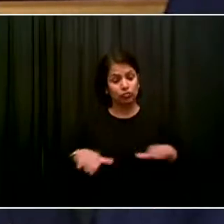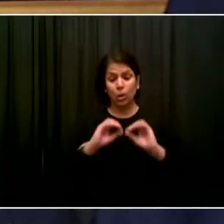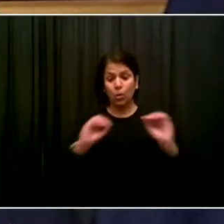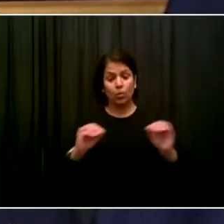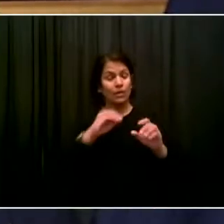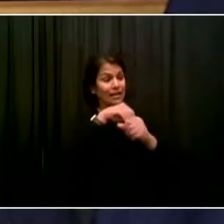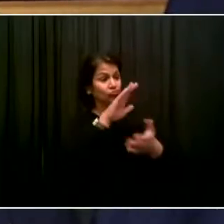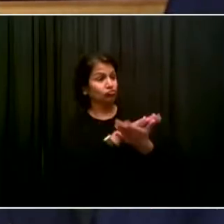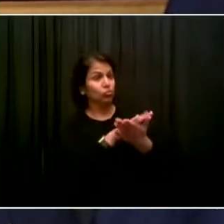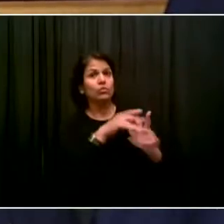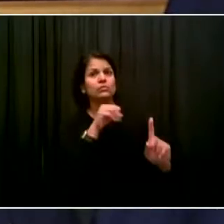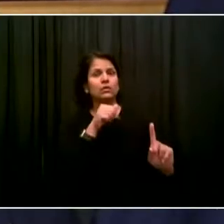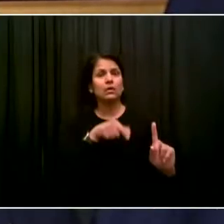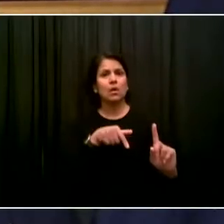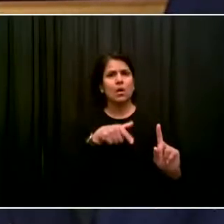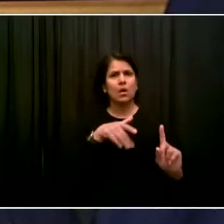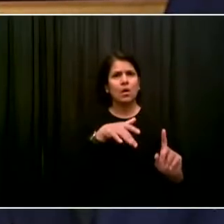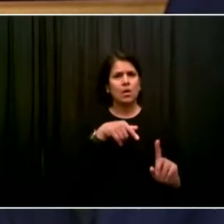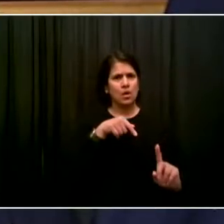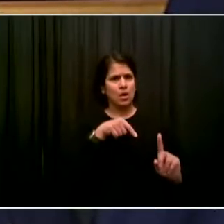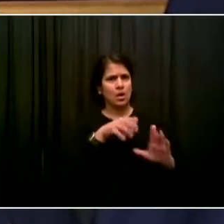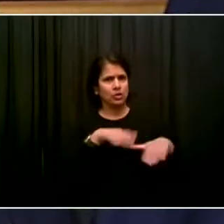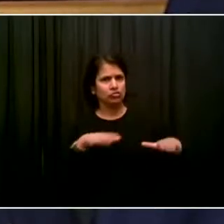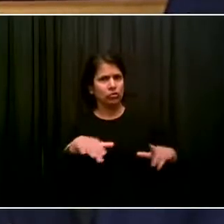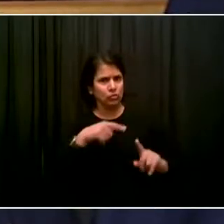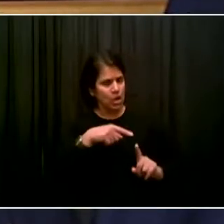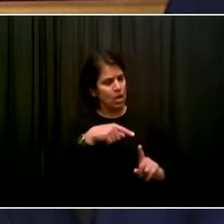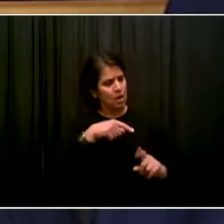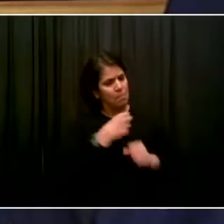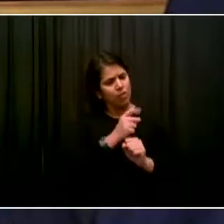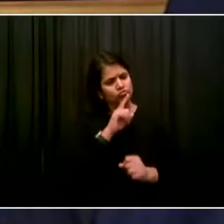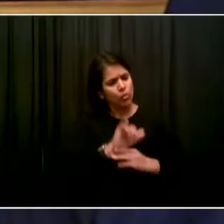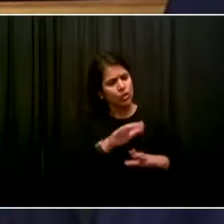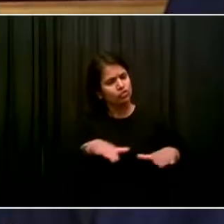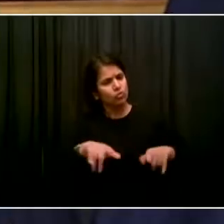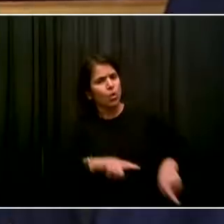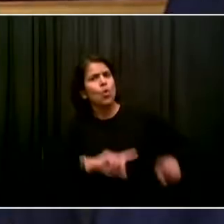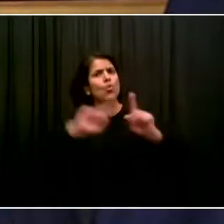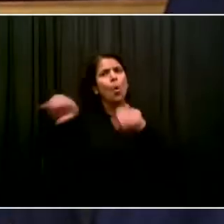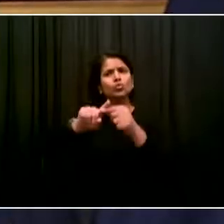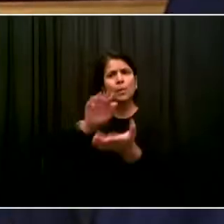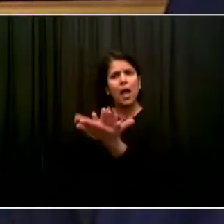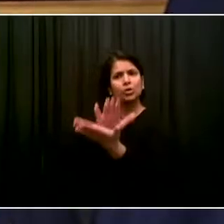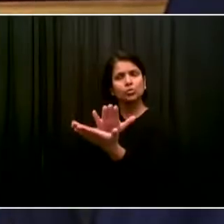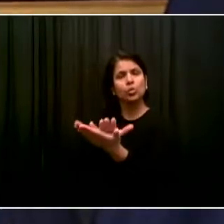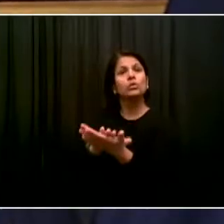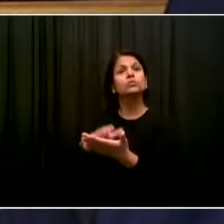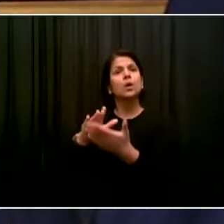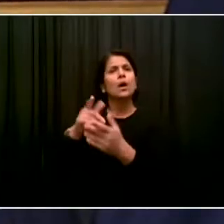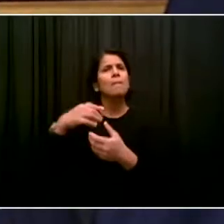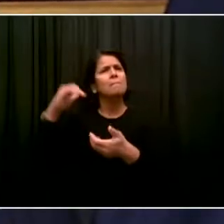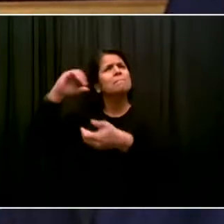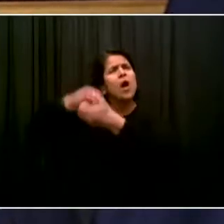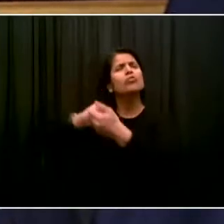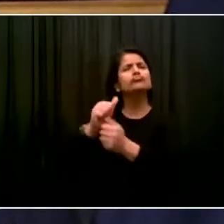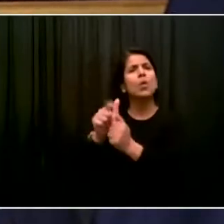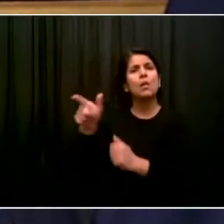INTO THE NUMBERS TO FIND THOSE CHILDREN WHO ARE NOT IN SCHOOL AND O WHARE NOT POSITIVE TO SEE